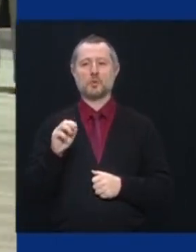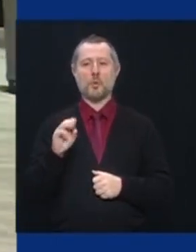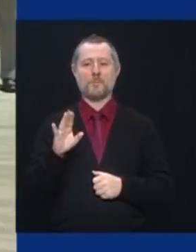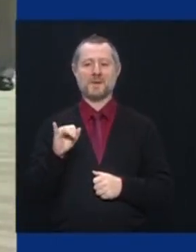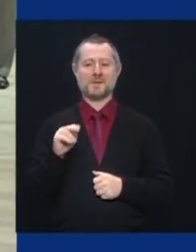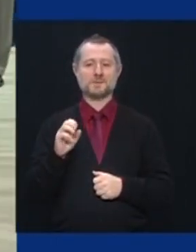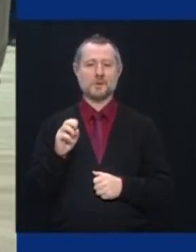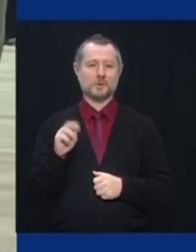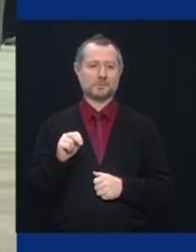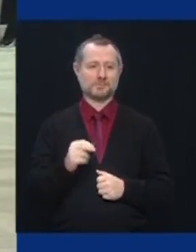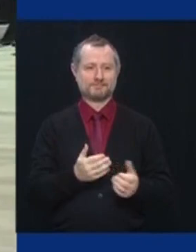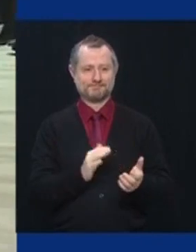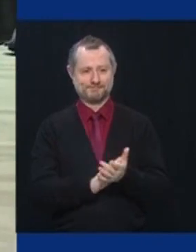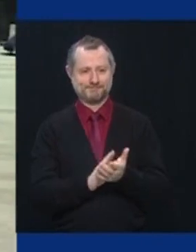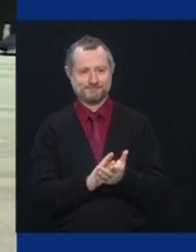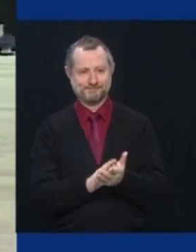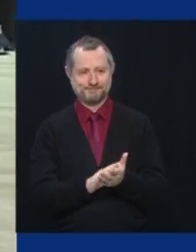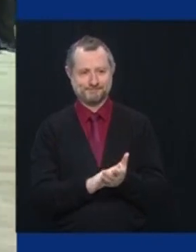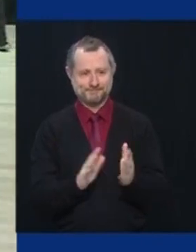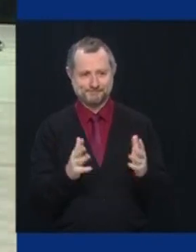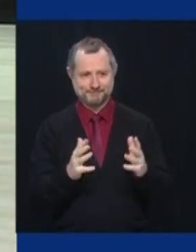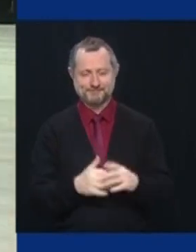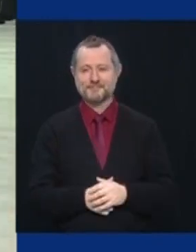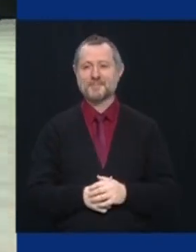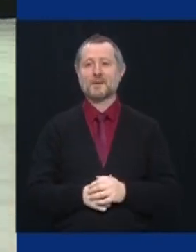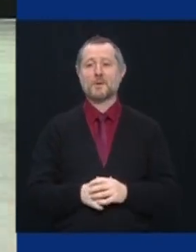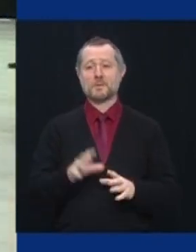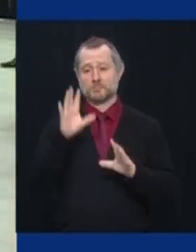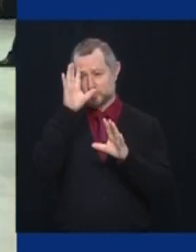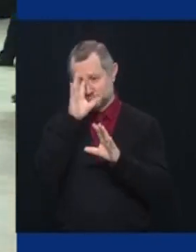IMMEDIATE PAST PRESIDENTS.